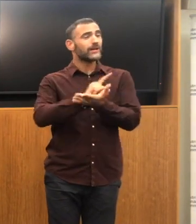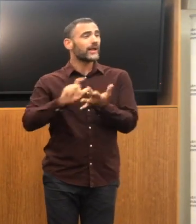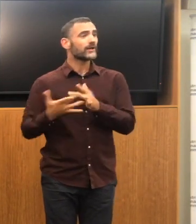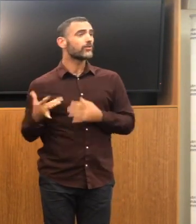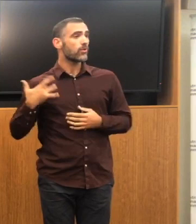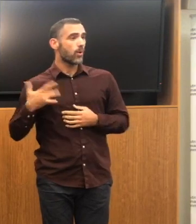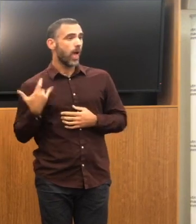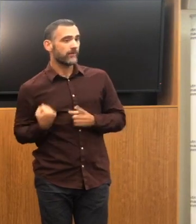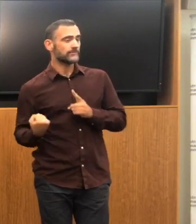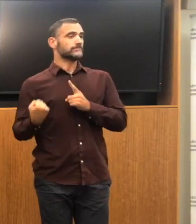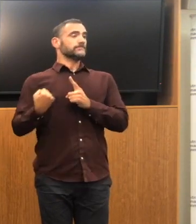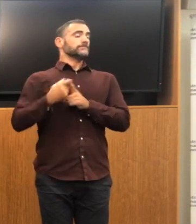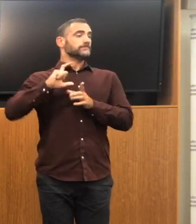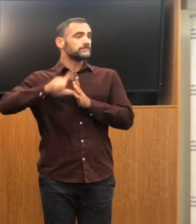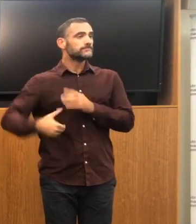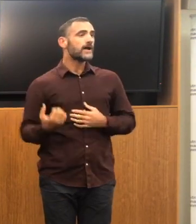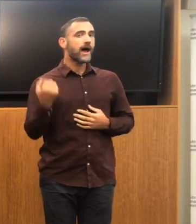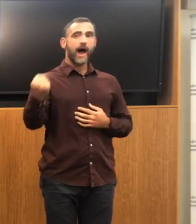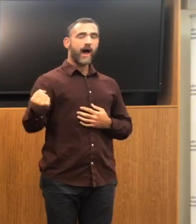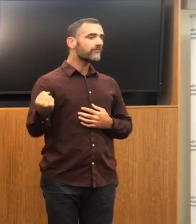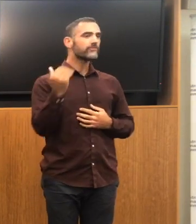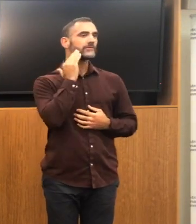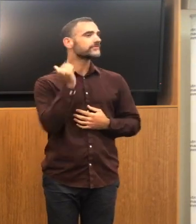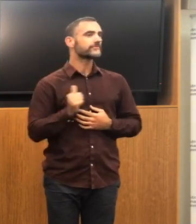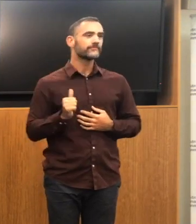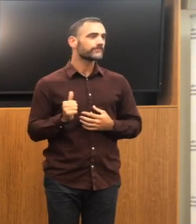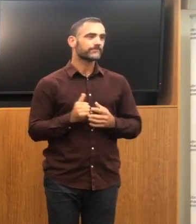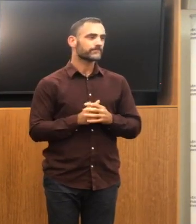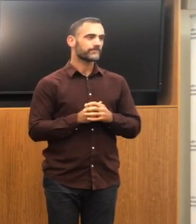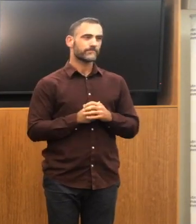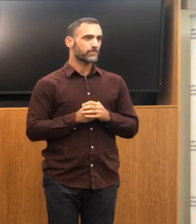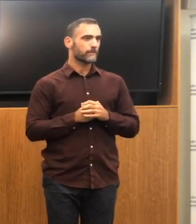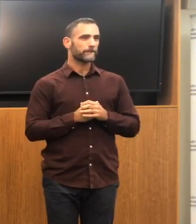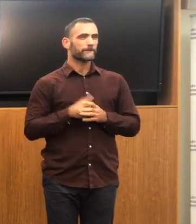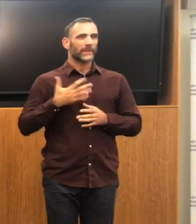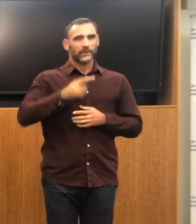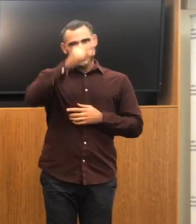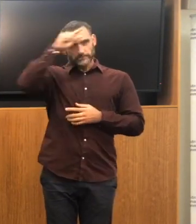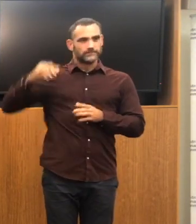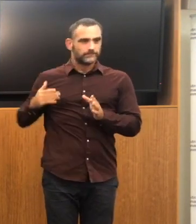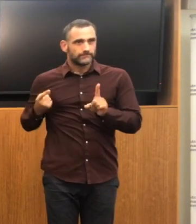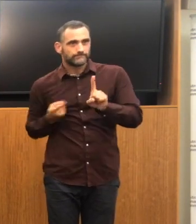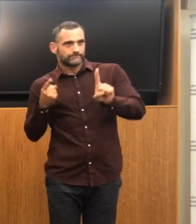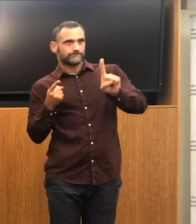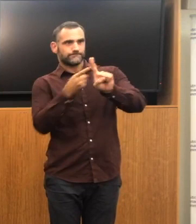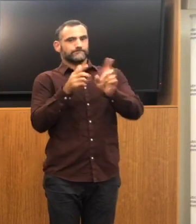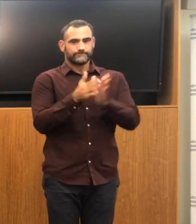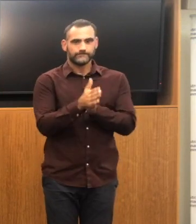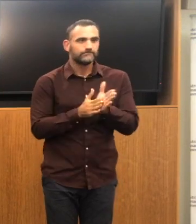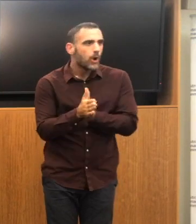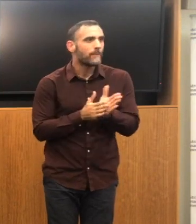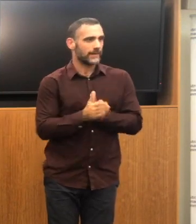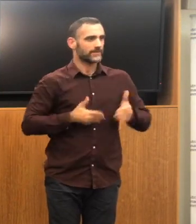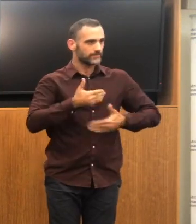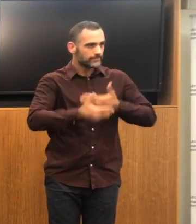And, you know, there's, I think a lot of momentum toward that and there's a lot of good practice that's being developed.